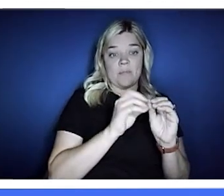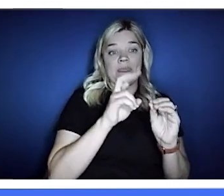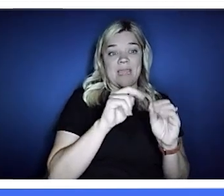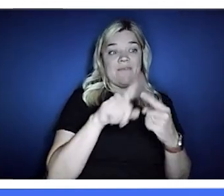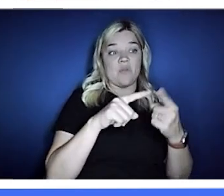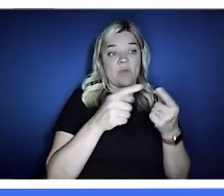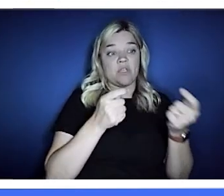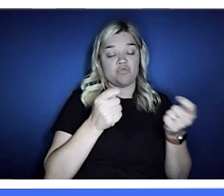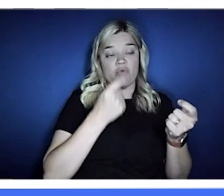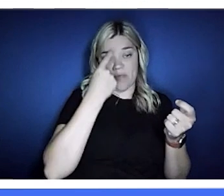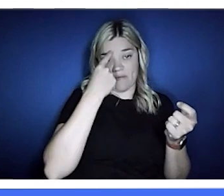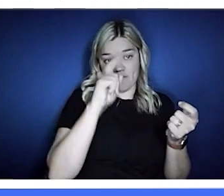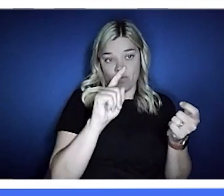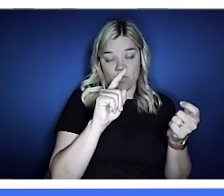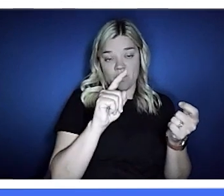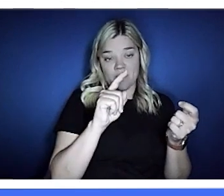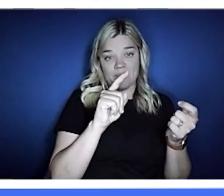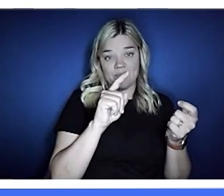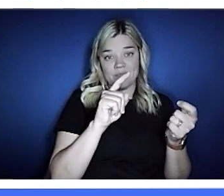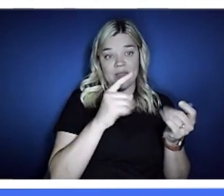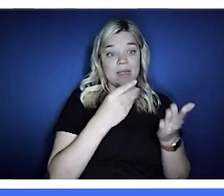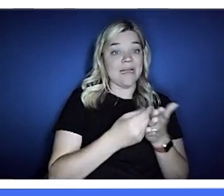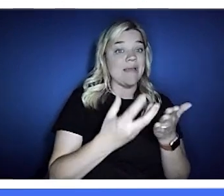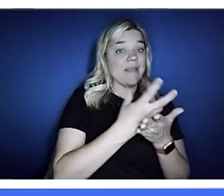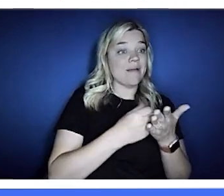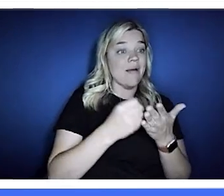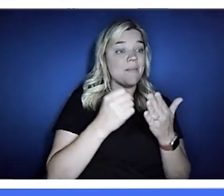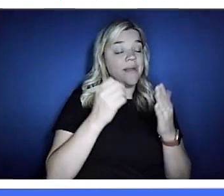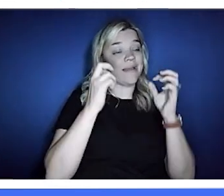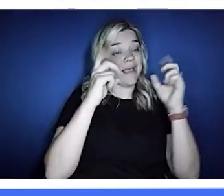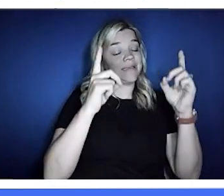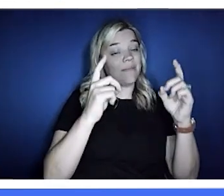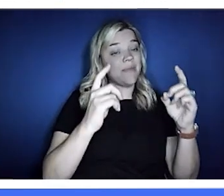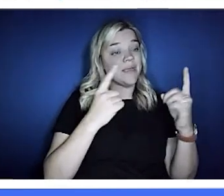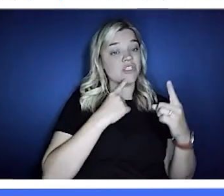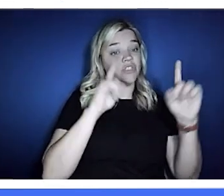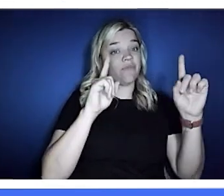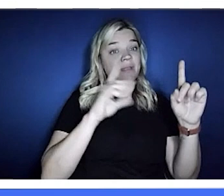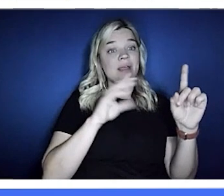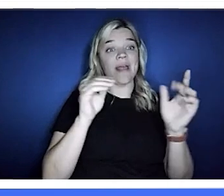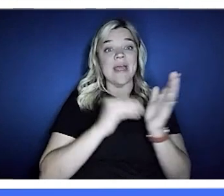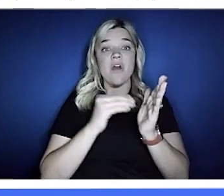for income and academic achievement and that often African Americans did not have the same